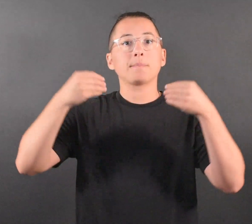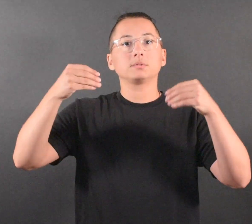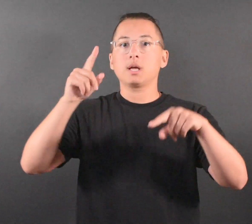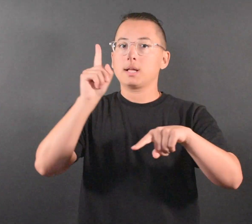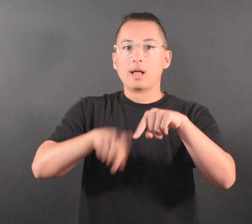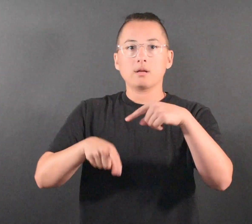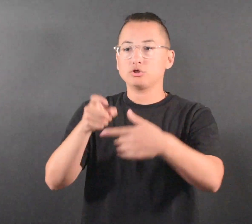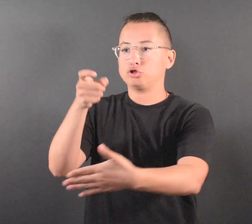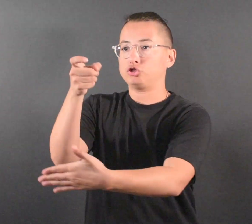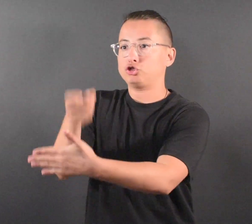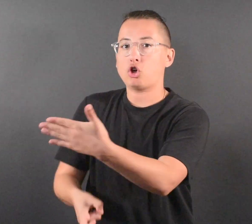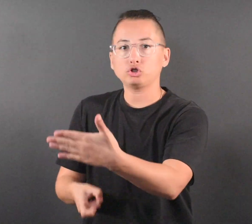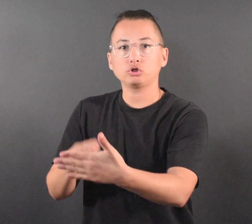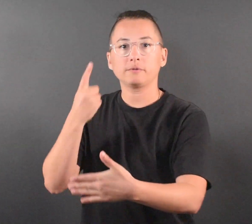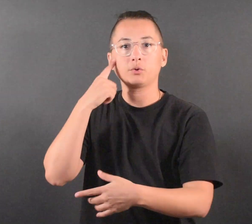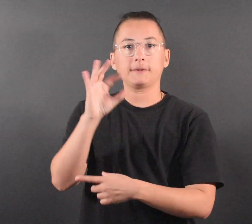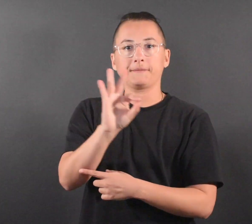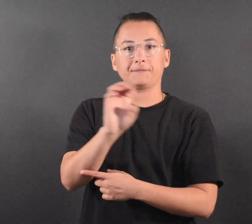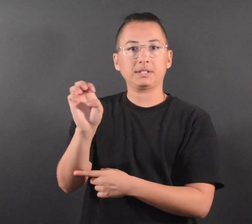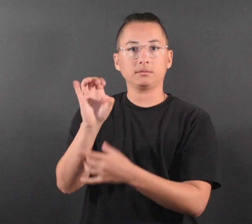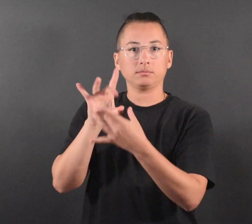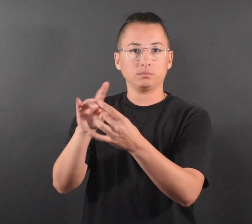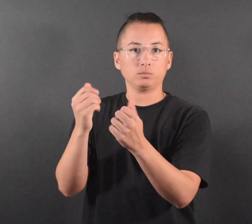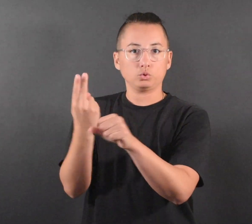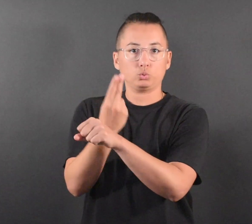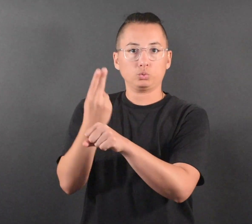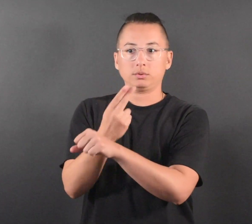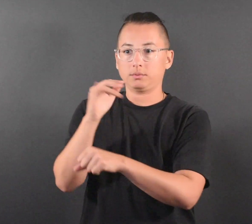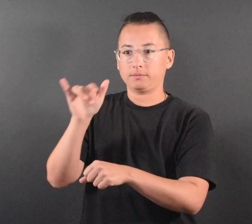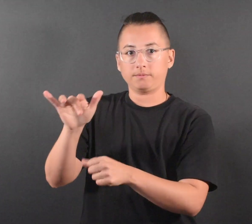Pharmacies cannot charge a fee directly to a patient for filling the prescription.